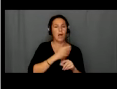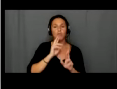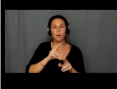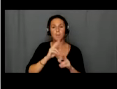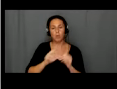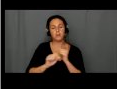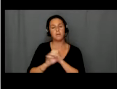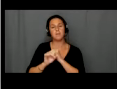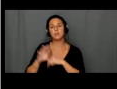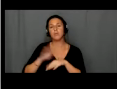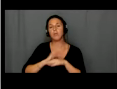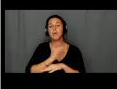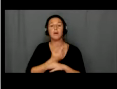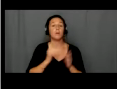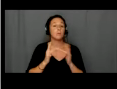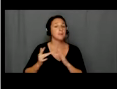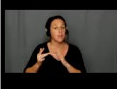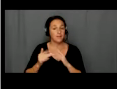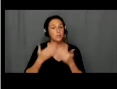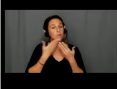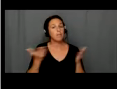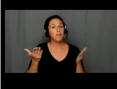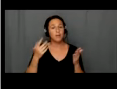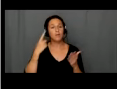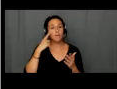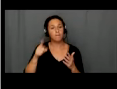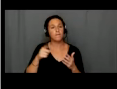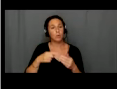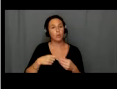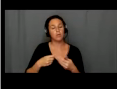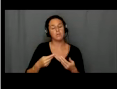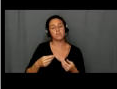Thank you for extending this opportunity, again.